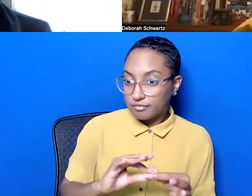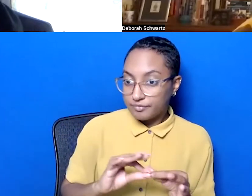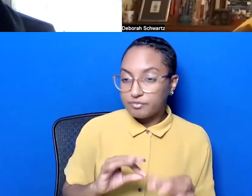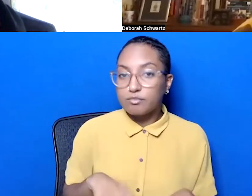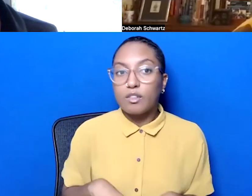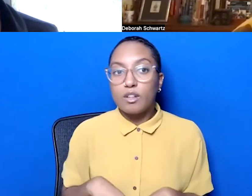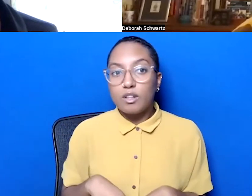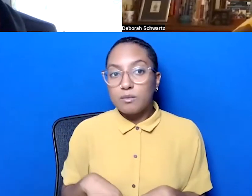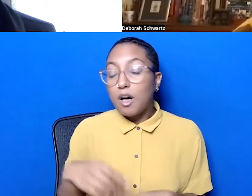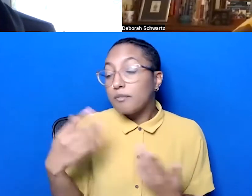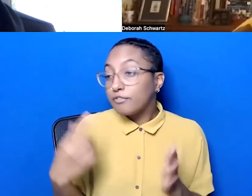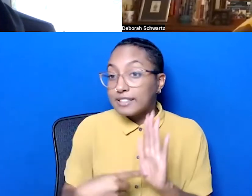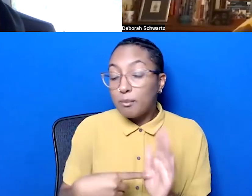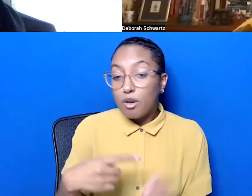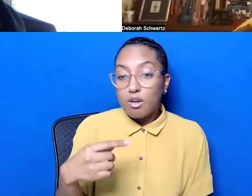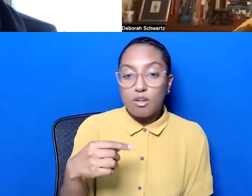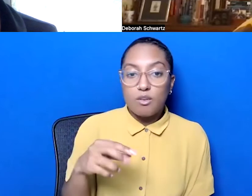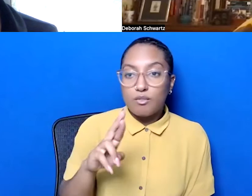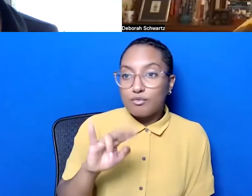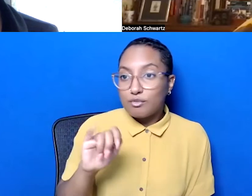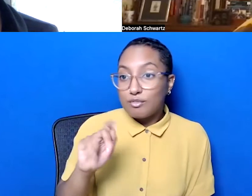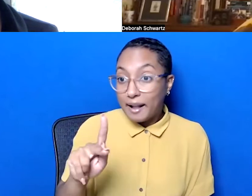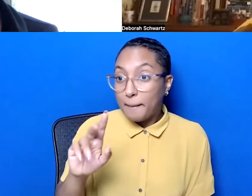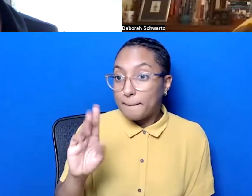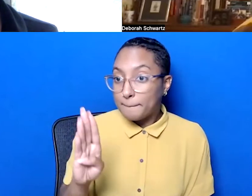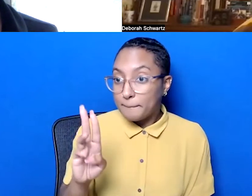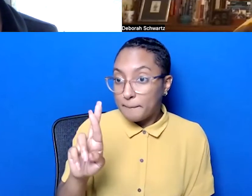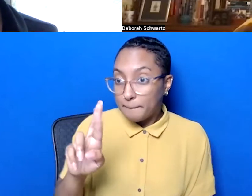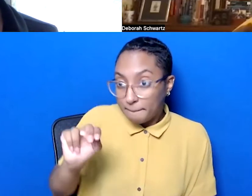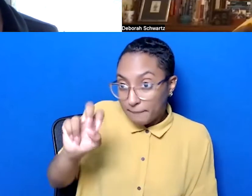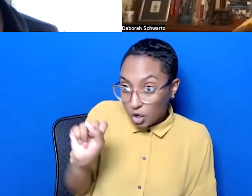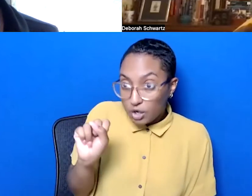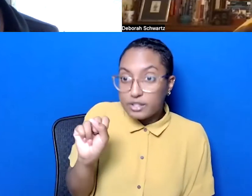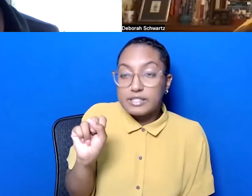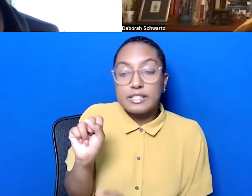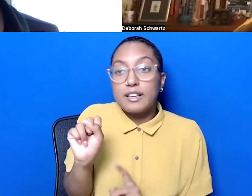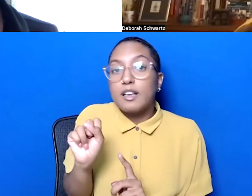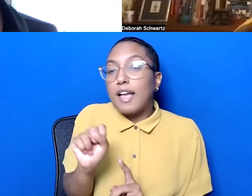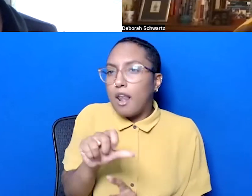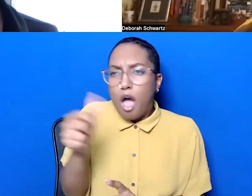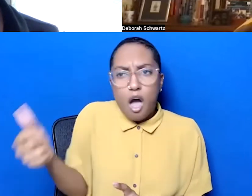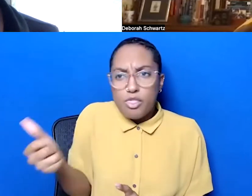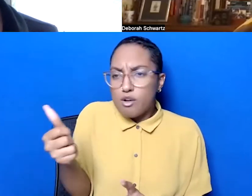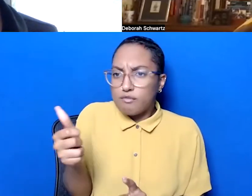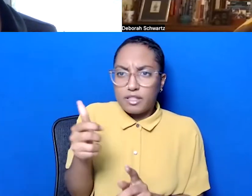like Rick Burns, do a great deal of research and that is important, research is always important and,